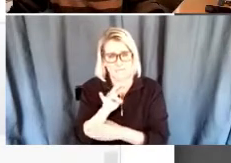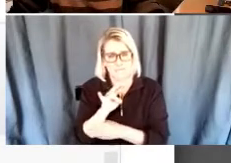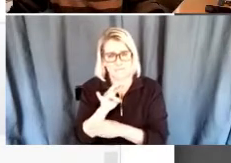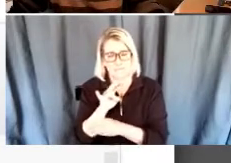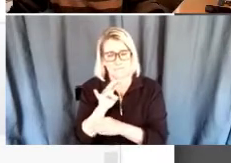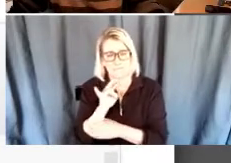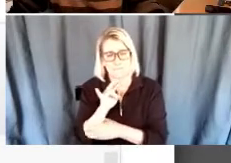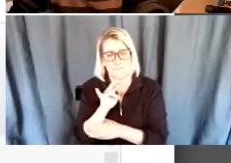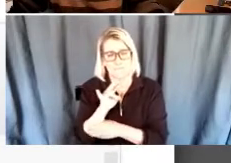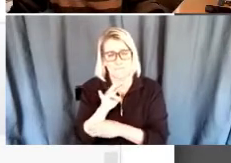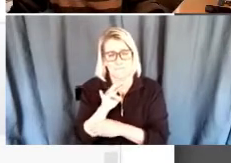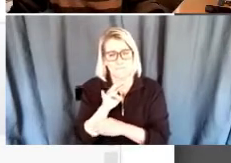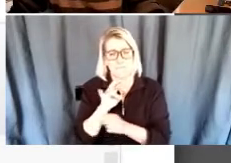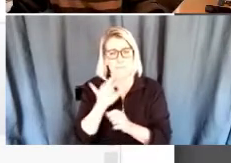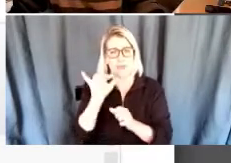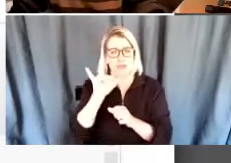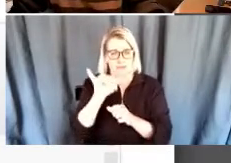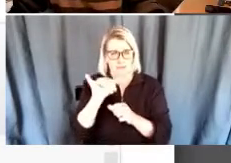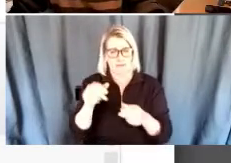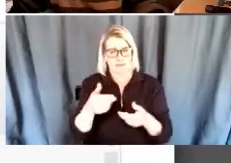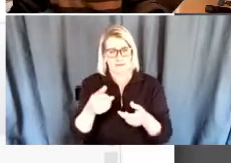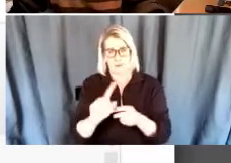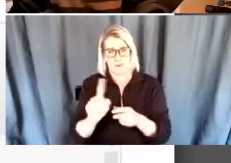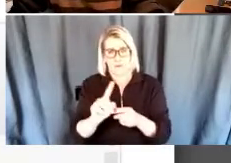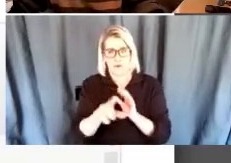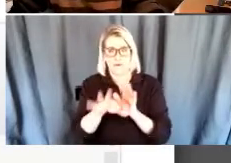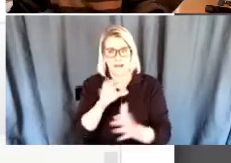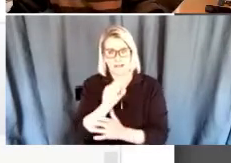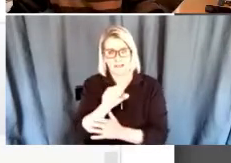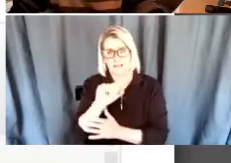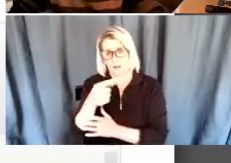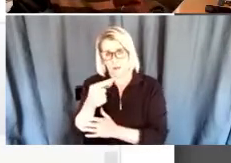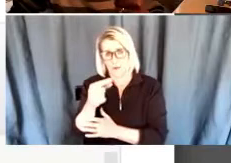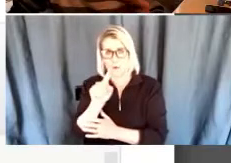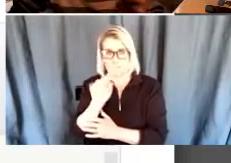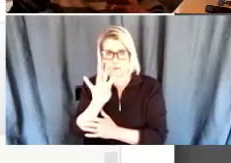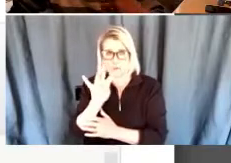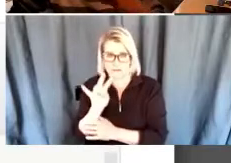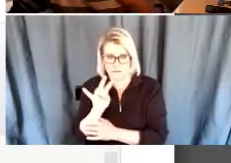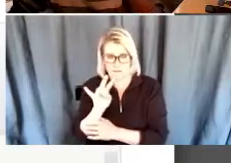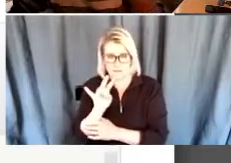This is the place for SIG 147, you have the option there, if you